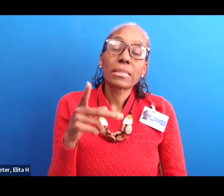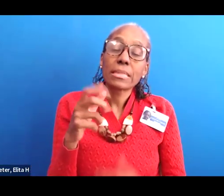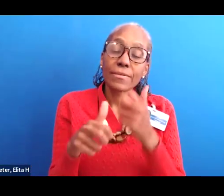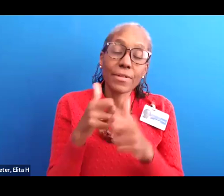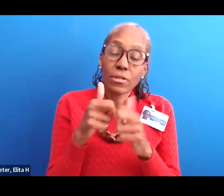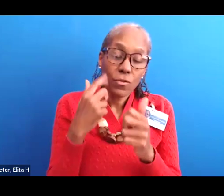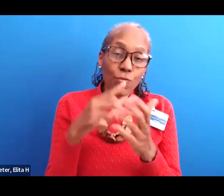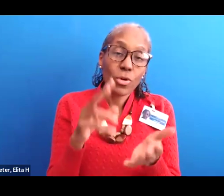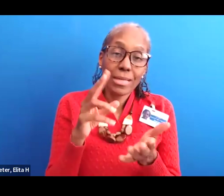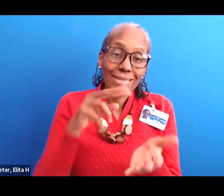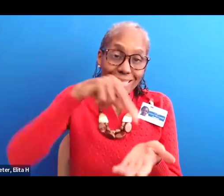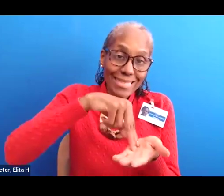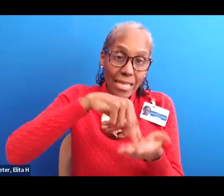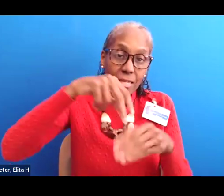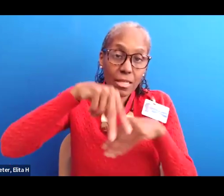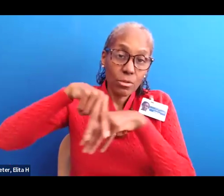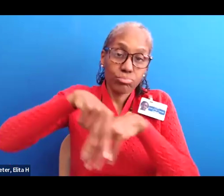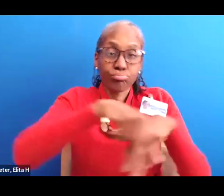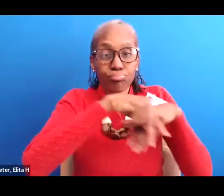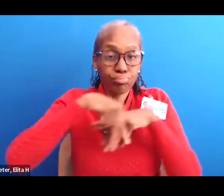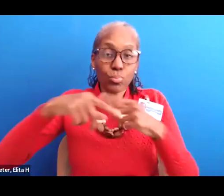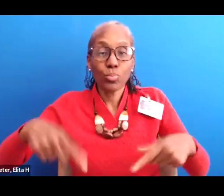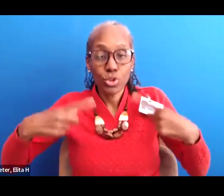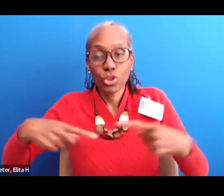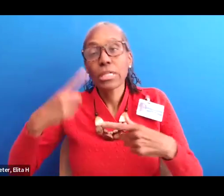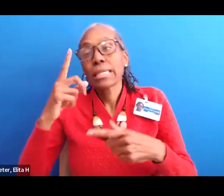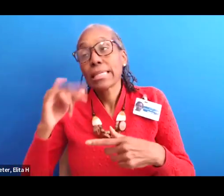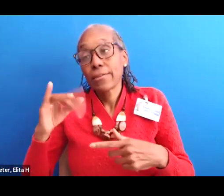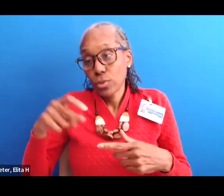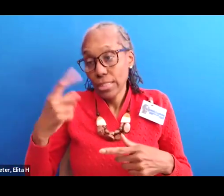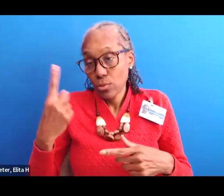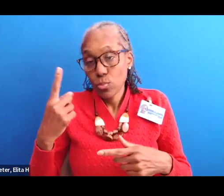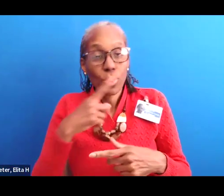but if you need one because you can go to work or you need it